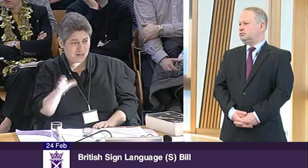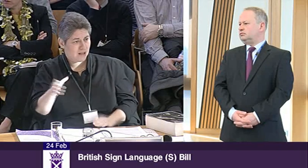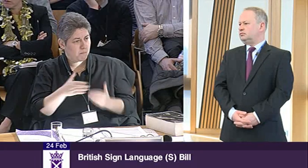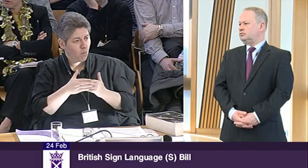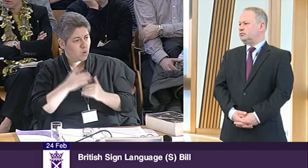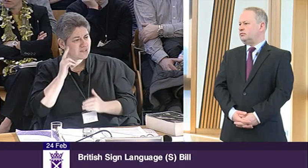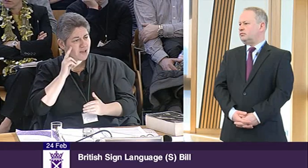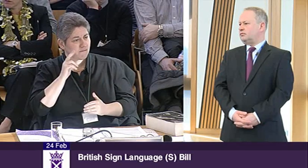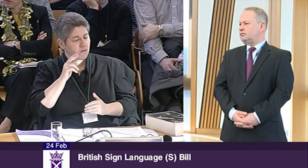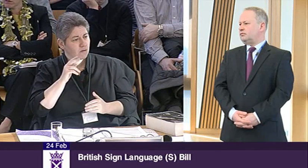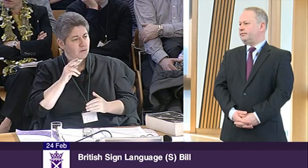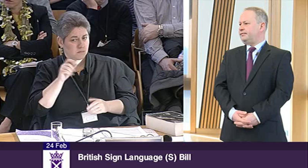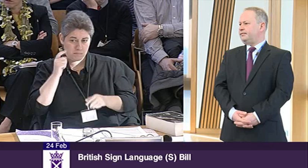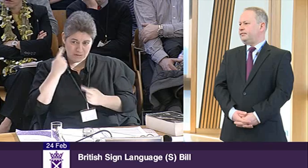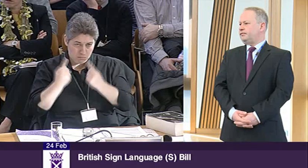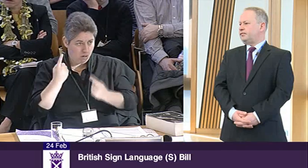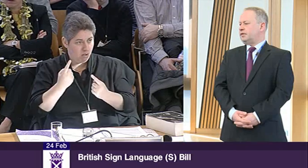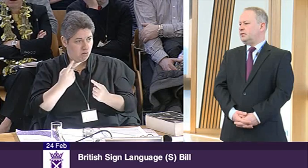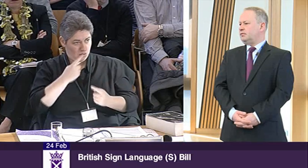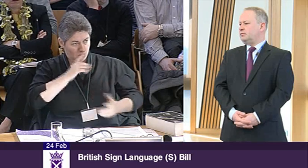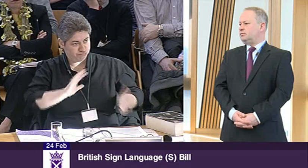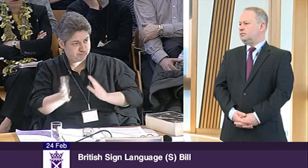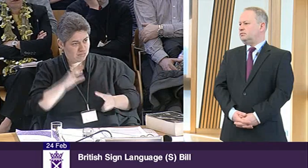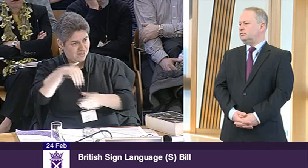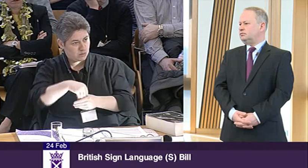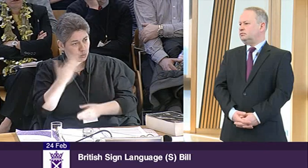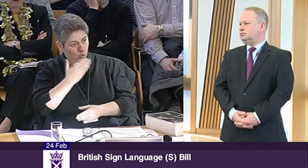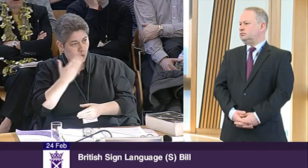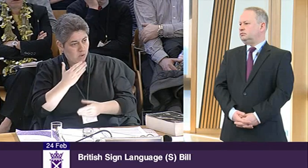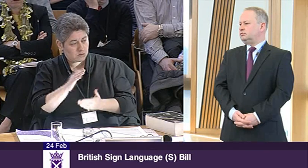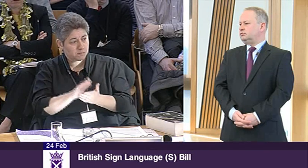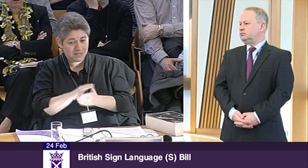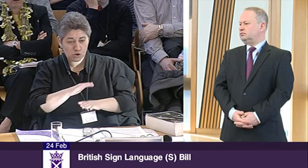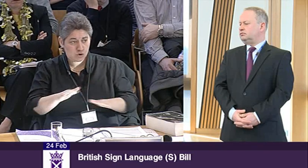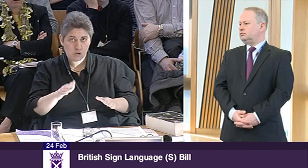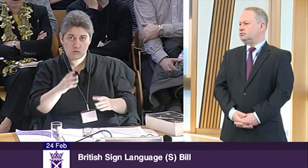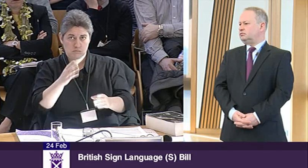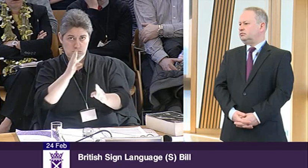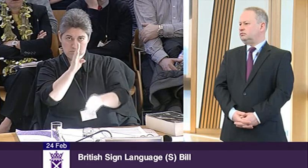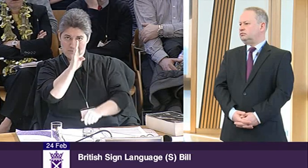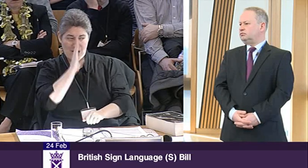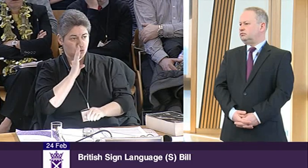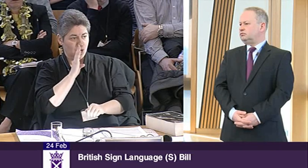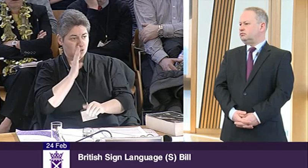are not trained very well and are giving ineffectual support. If we strategically employed deaf